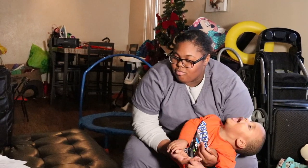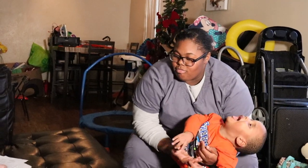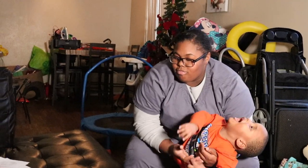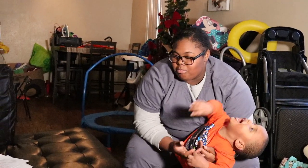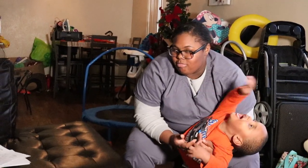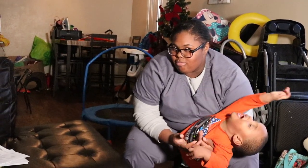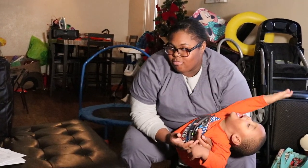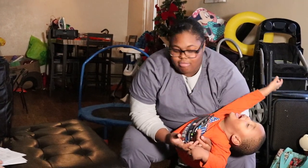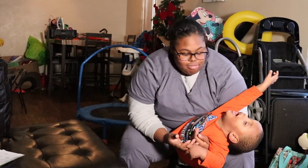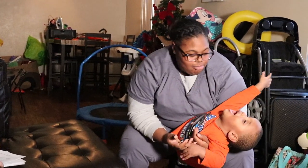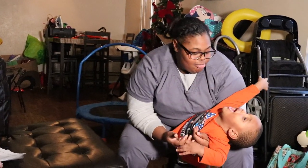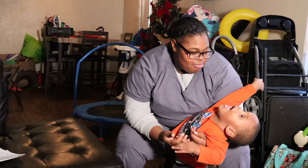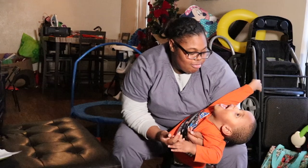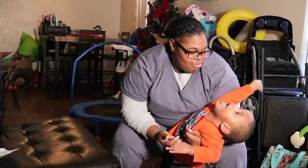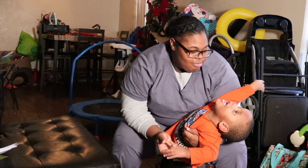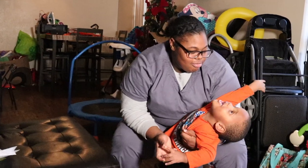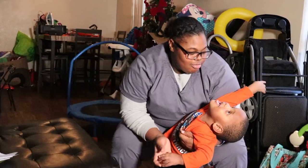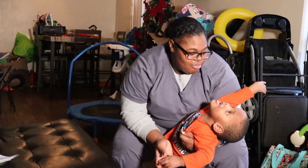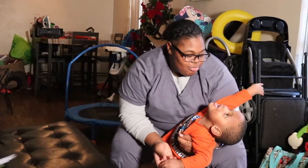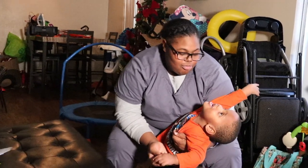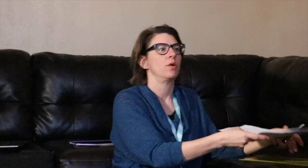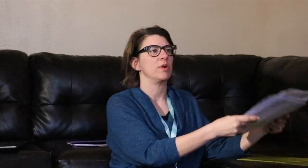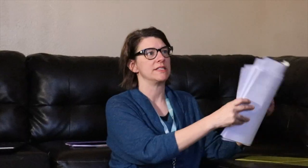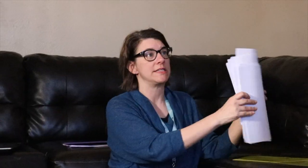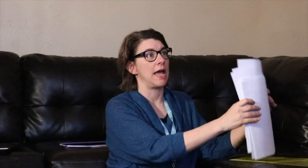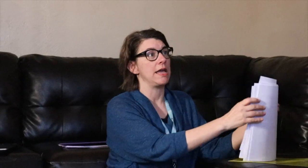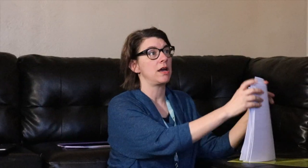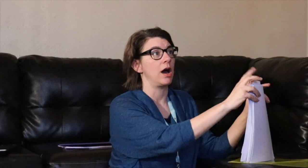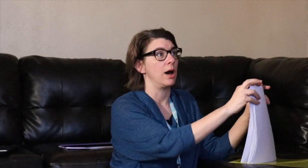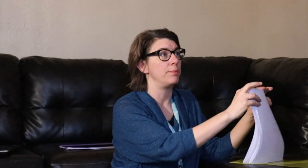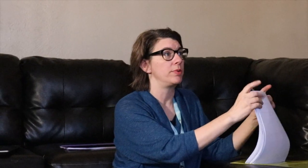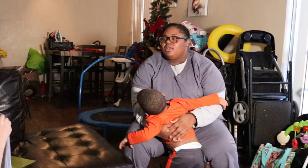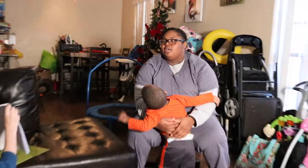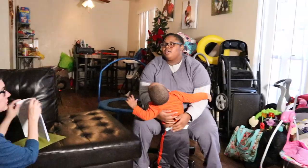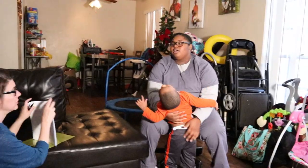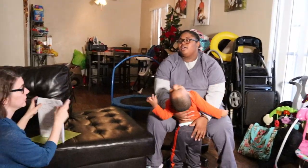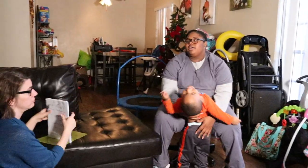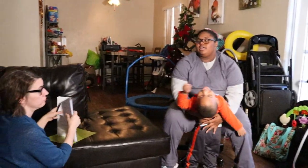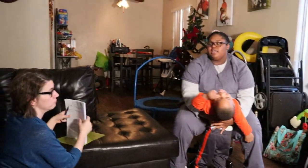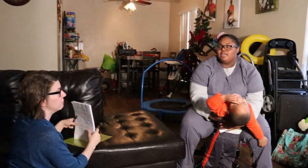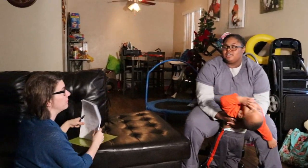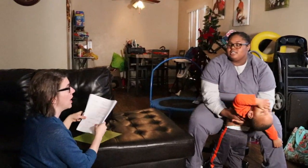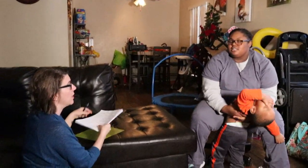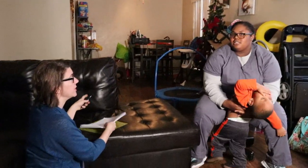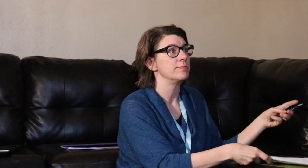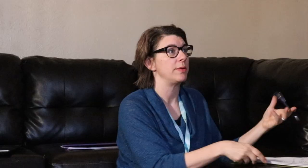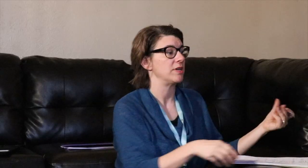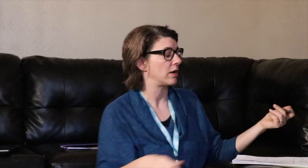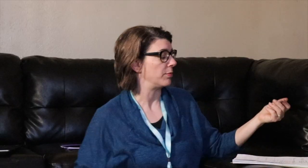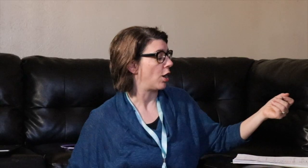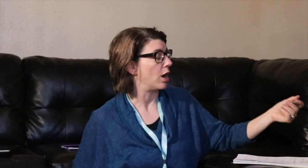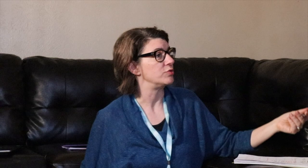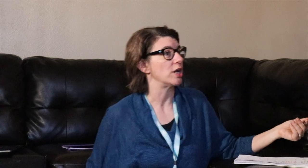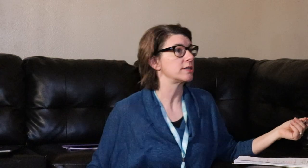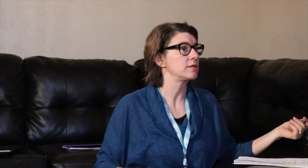Cayden-"gaaaaaaaaaaaa!" So, words like say cup. Yes. Maybe a couple of objects?